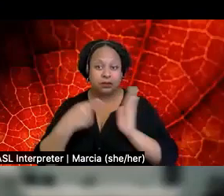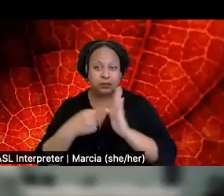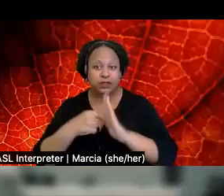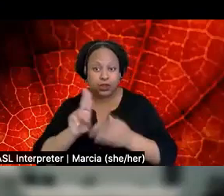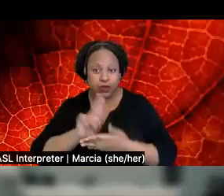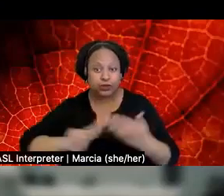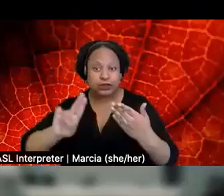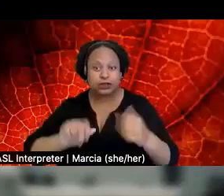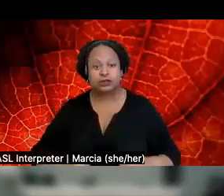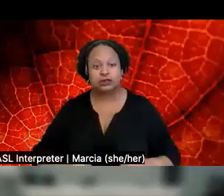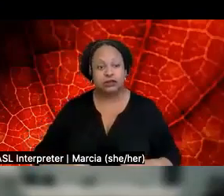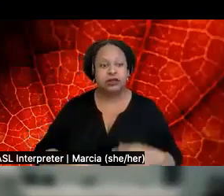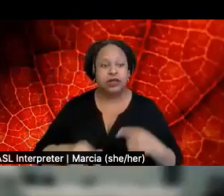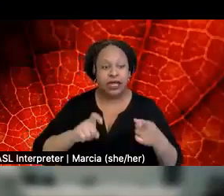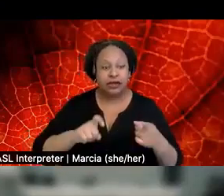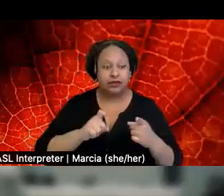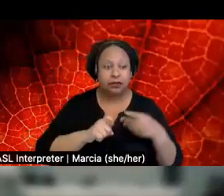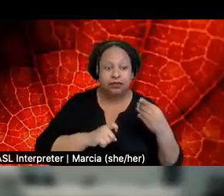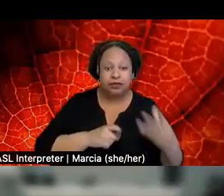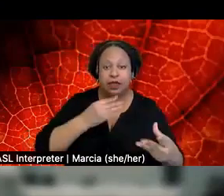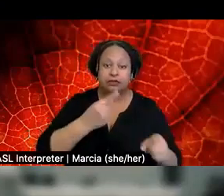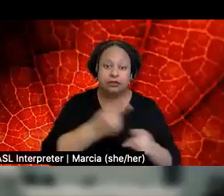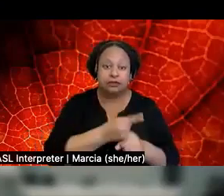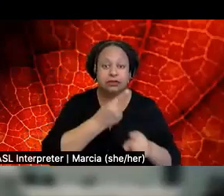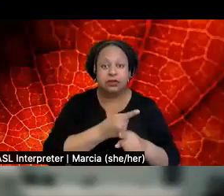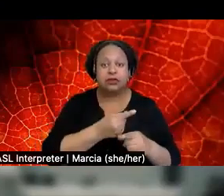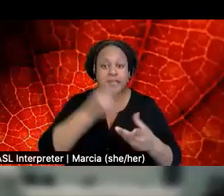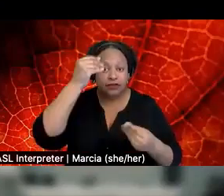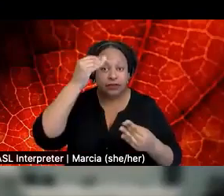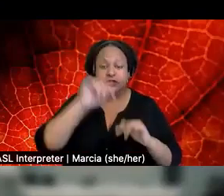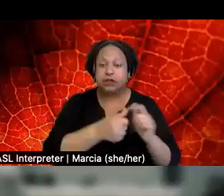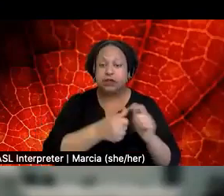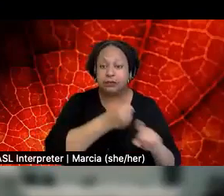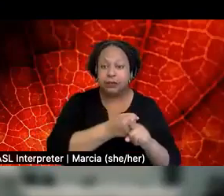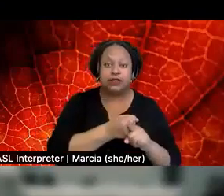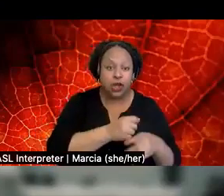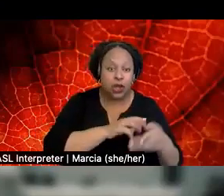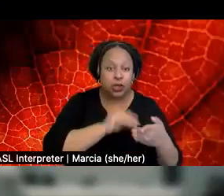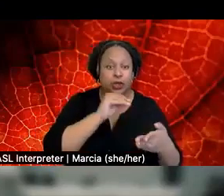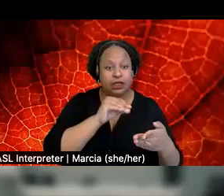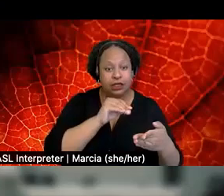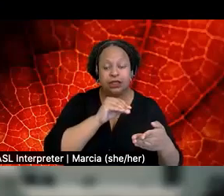We have to provide relevant information of the impact on the learning and performance only on a need to know basis.